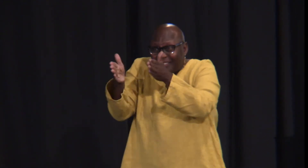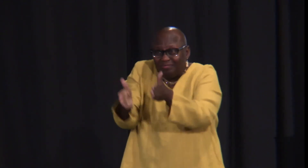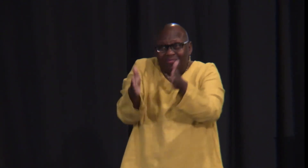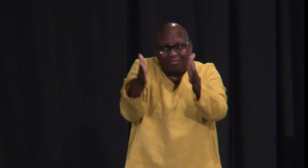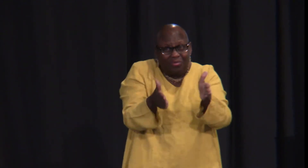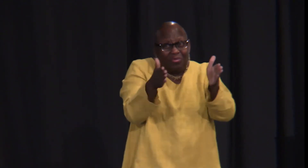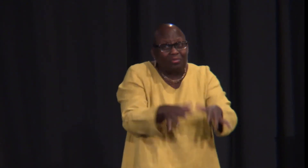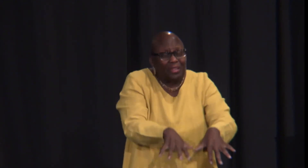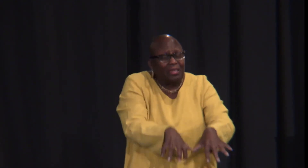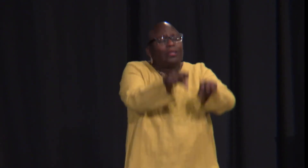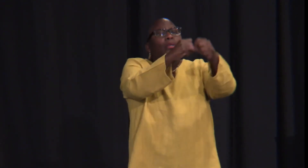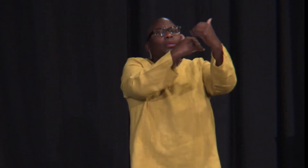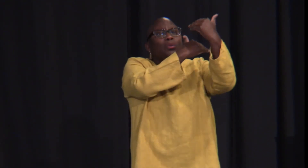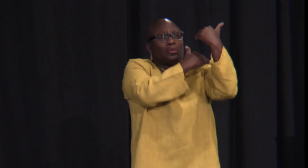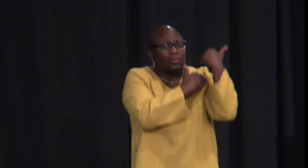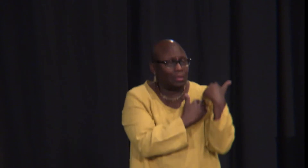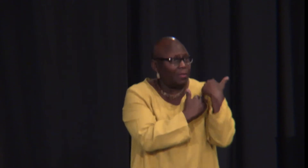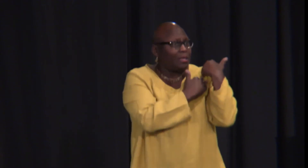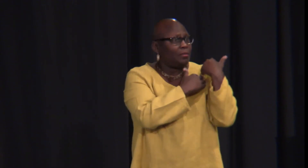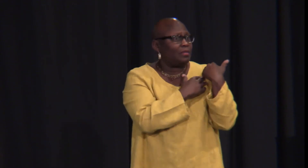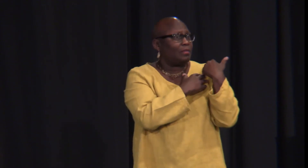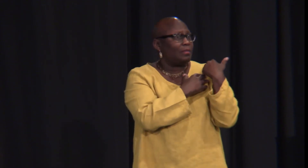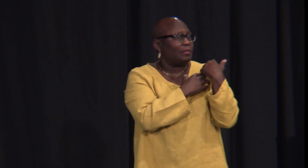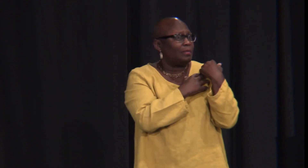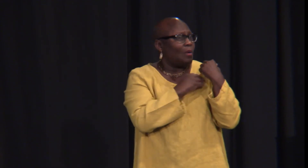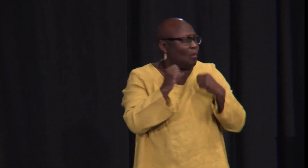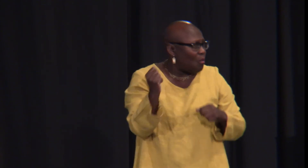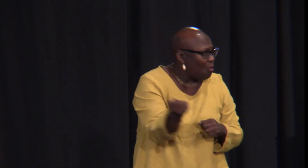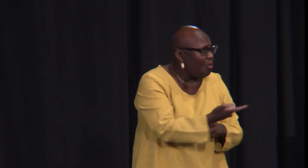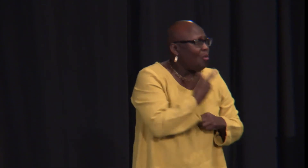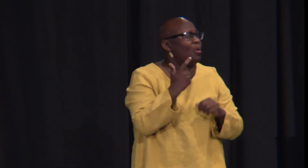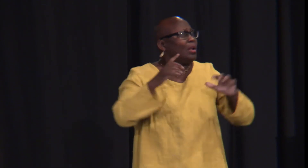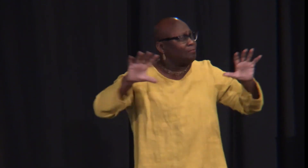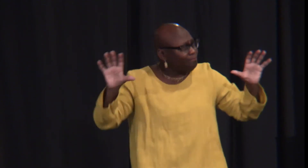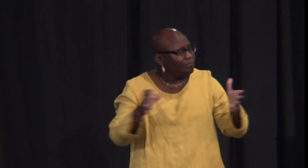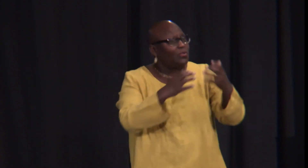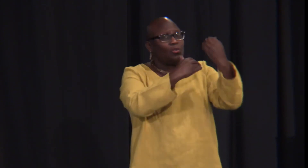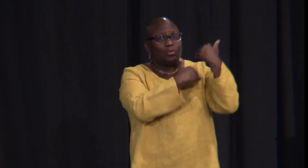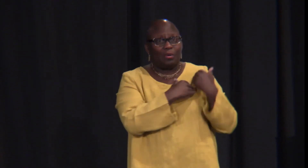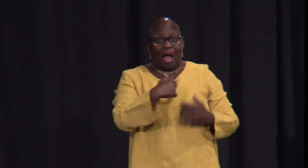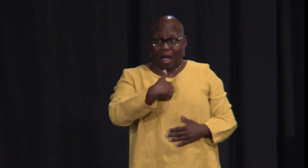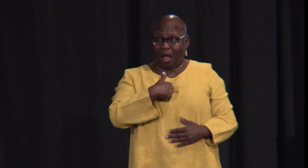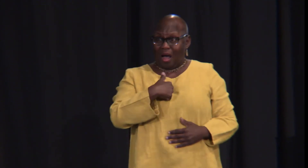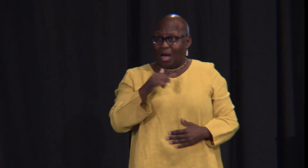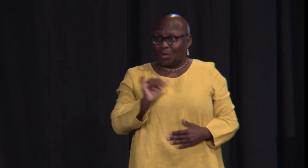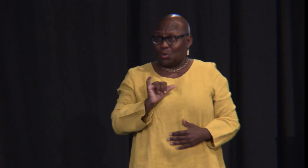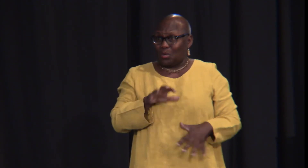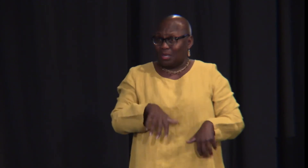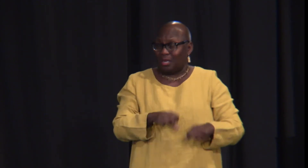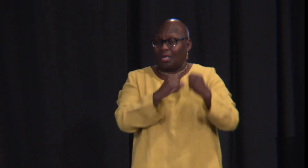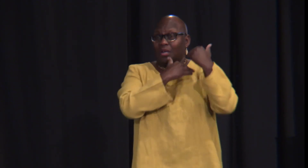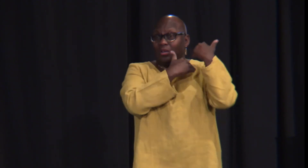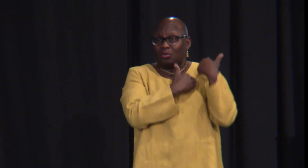I want you to take all the blame and toss it in the trash can so it does not leave with you.